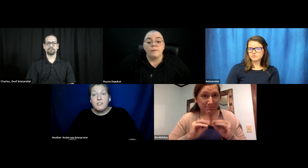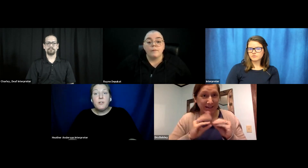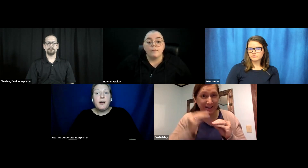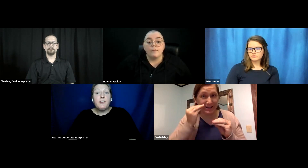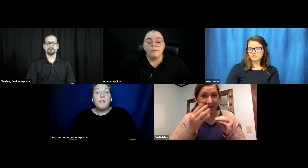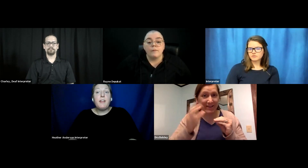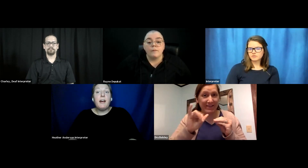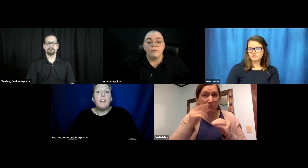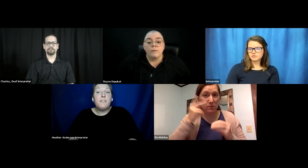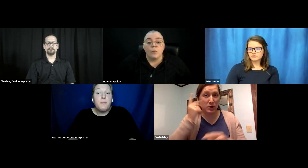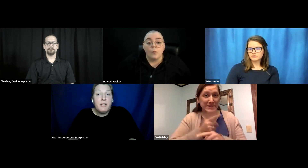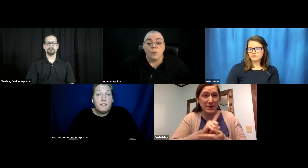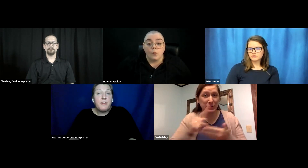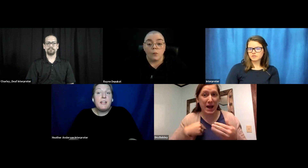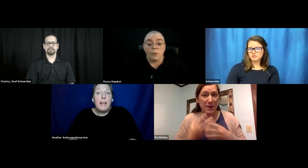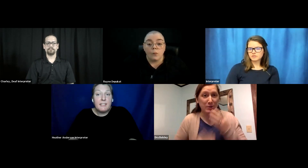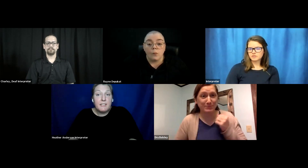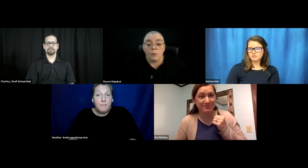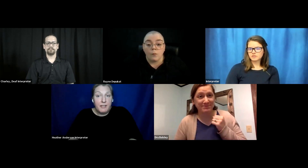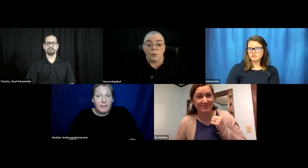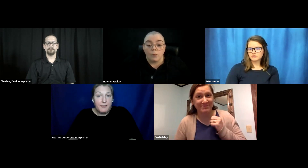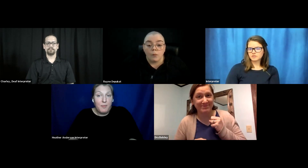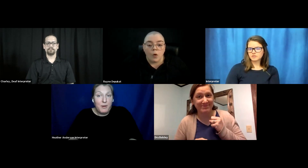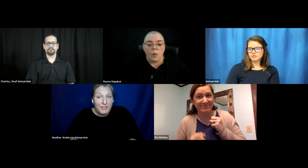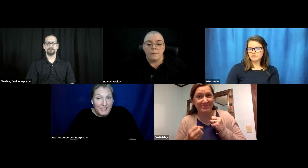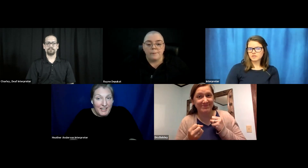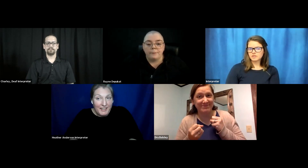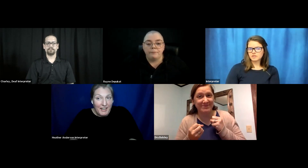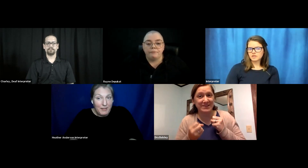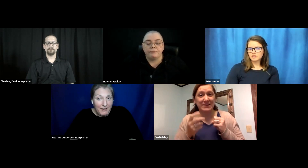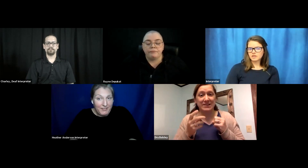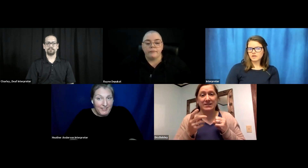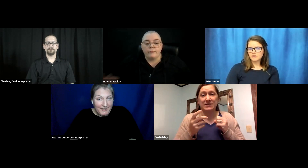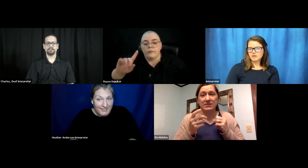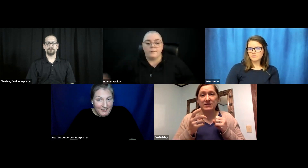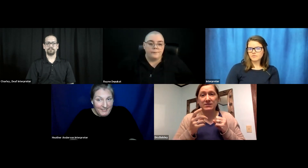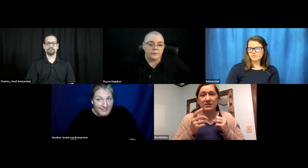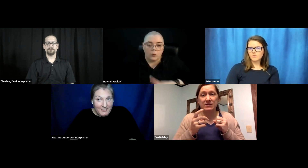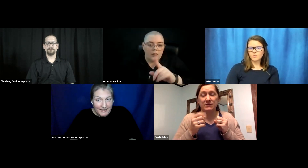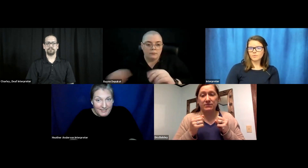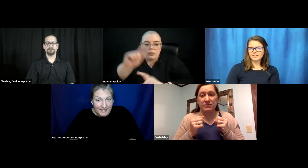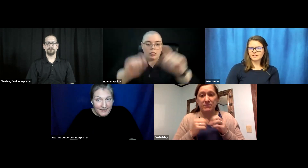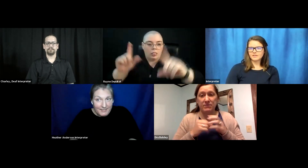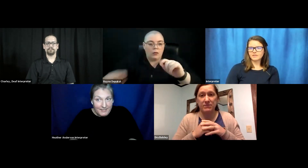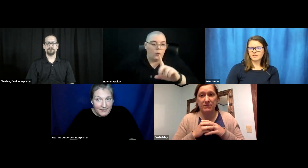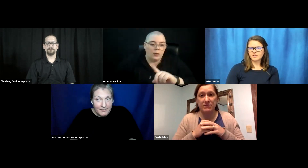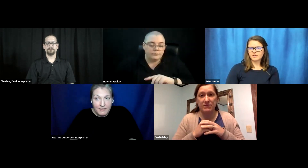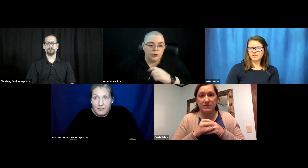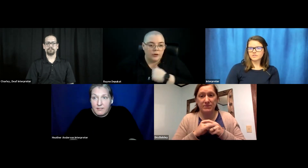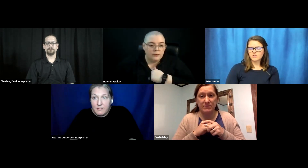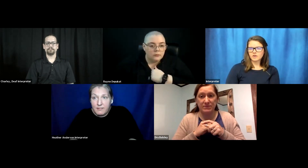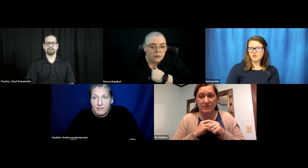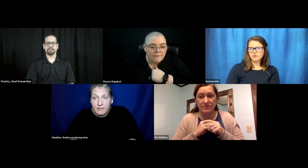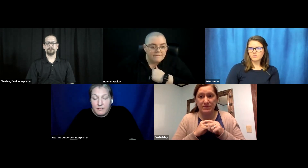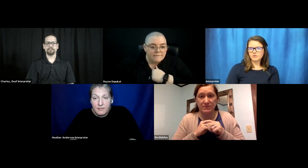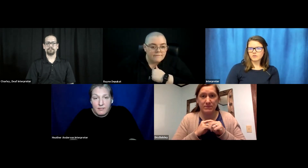So, for the minutes for the next meeting Memorial Day, I'll be out the whole week.